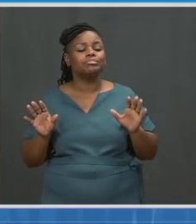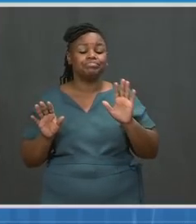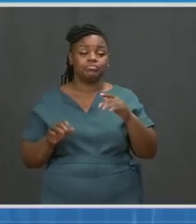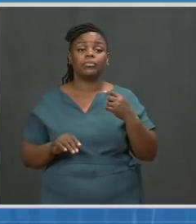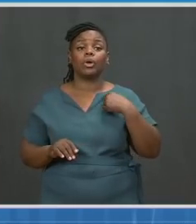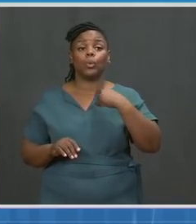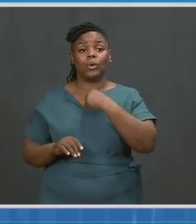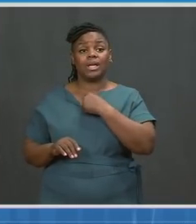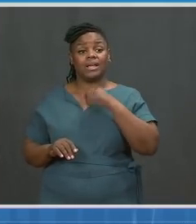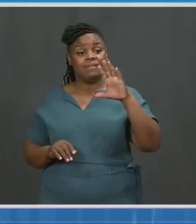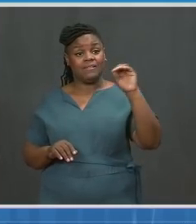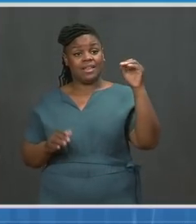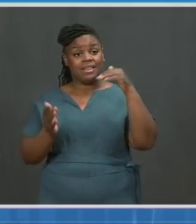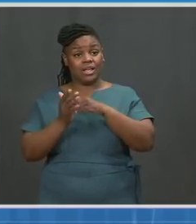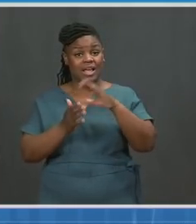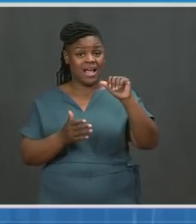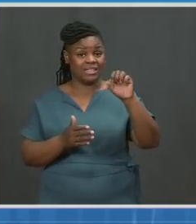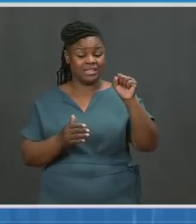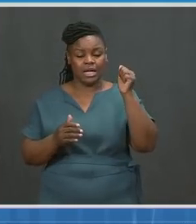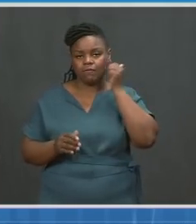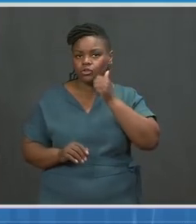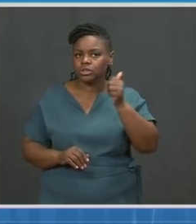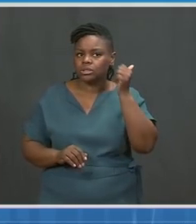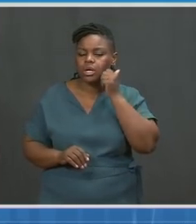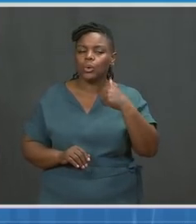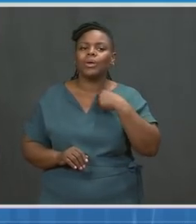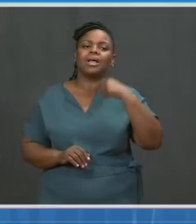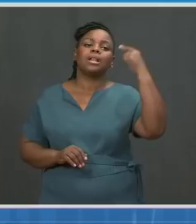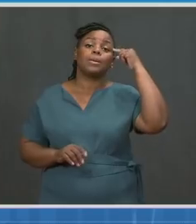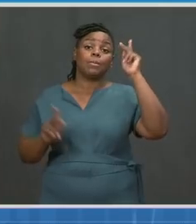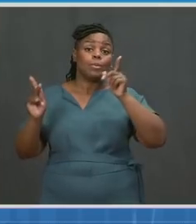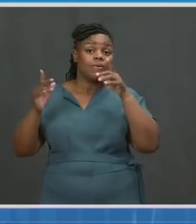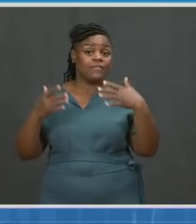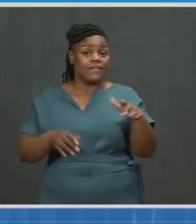We do believe that vaccinated people are much safer when they're wearing those masks indoors,